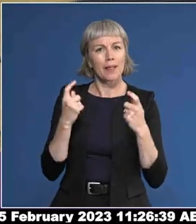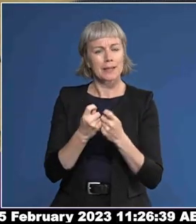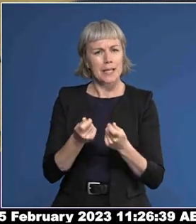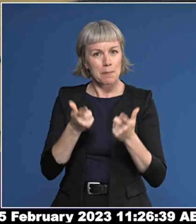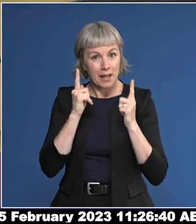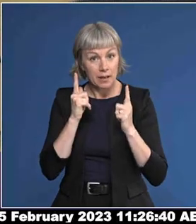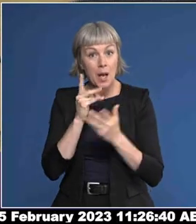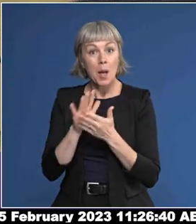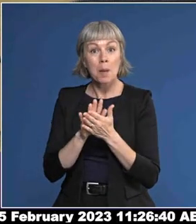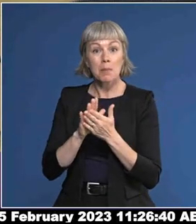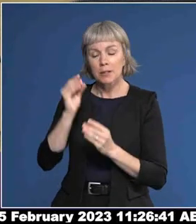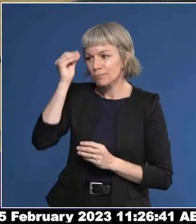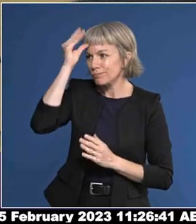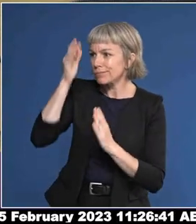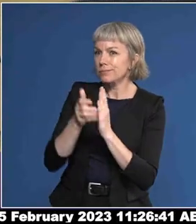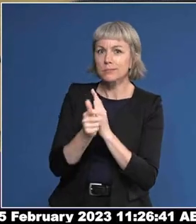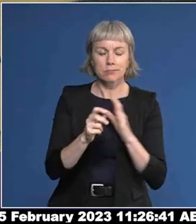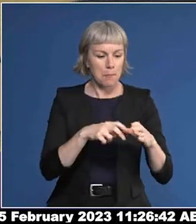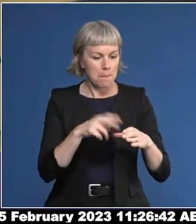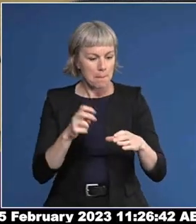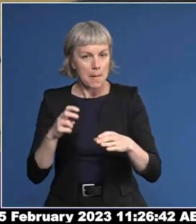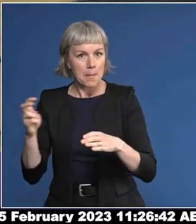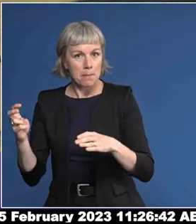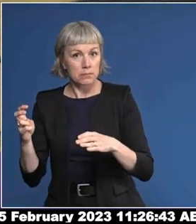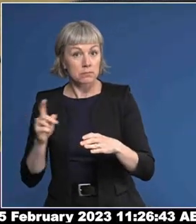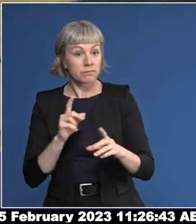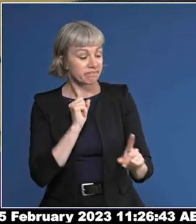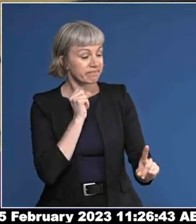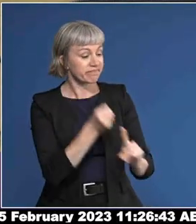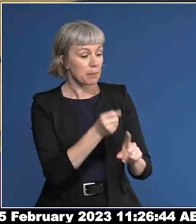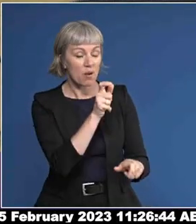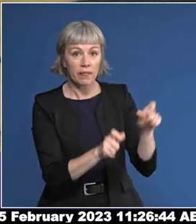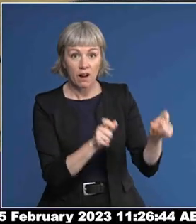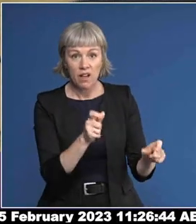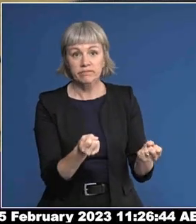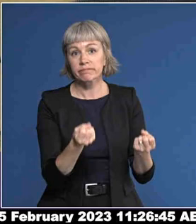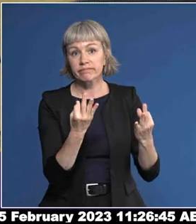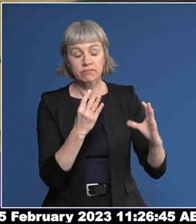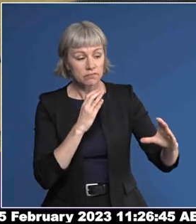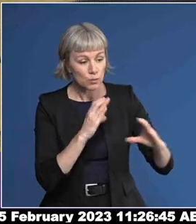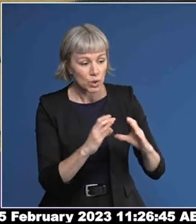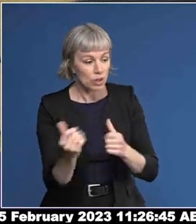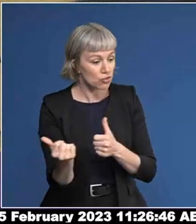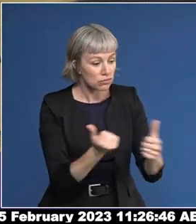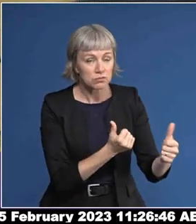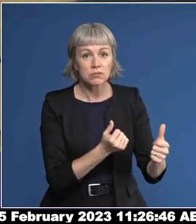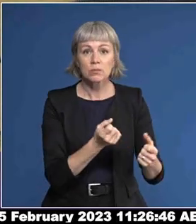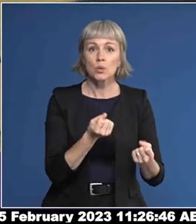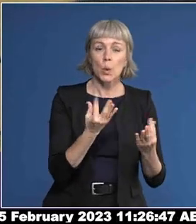participants, communication with participants and families, and the resolution of concerns and complaints between families.